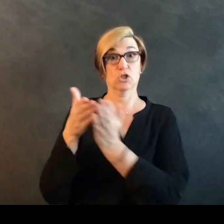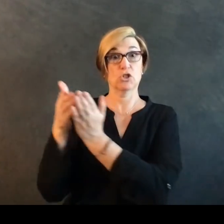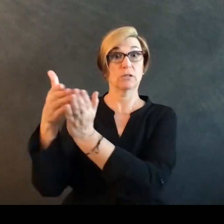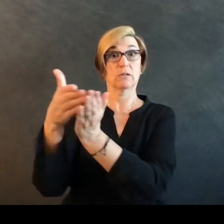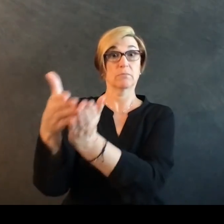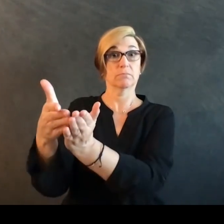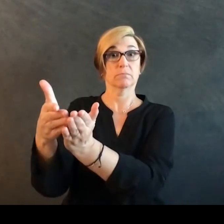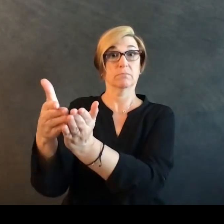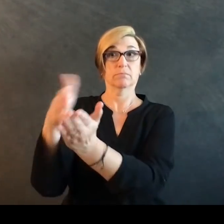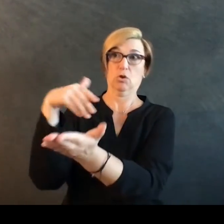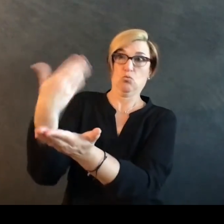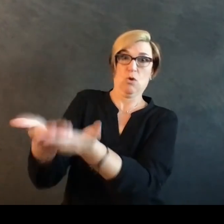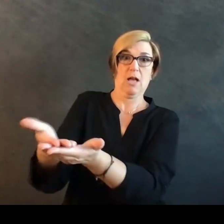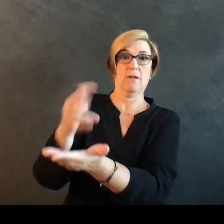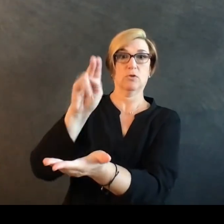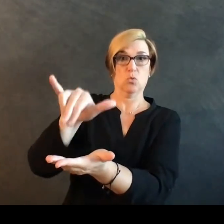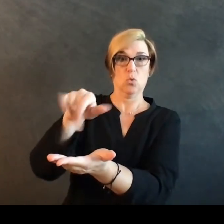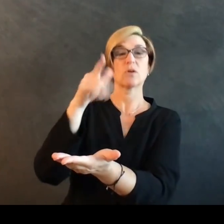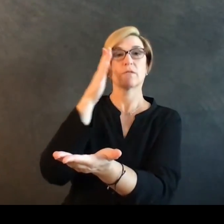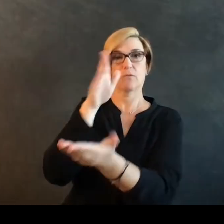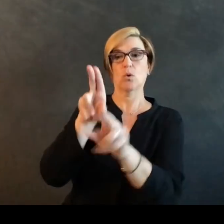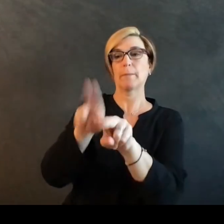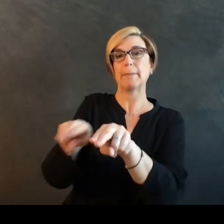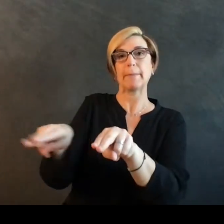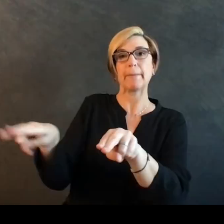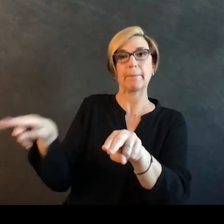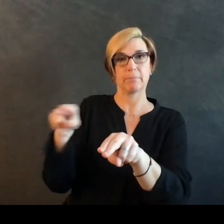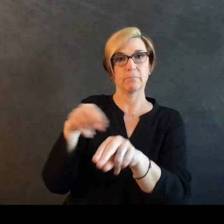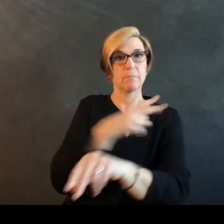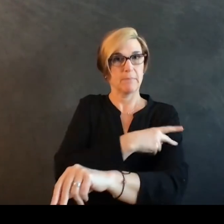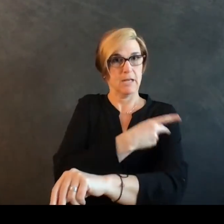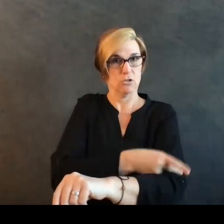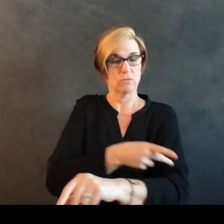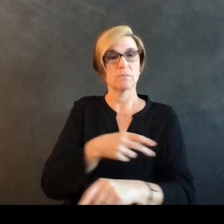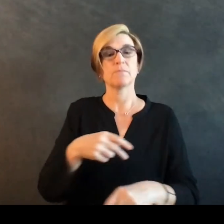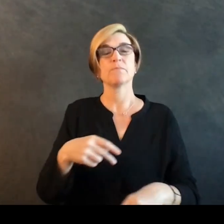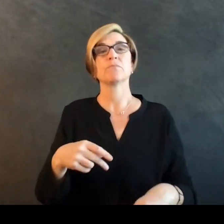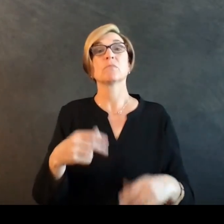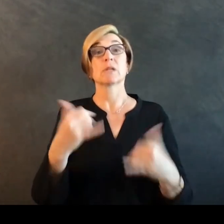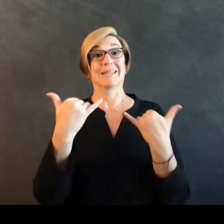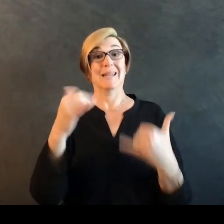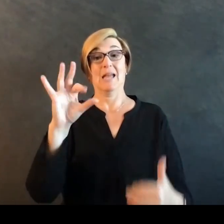non Kovac to date FEMA has delivered more than 4 million n95 masks